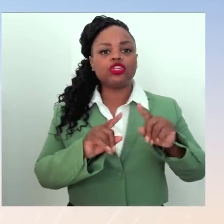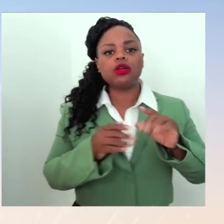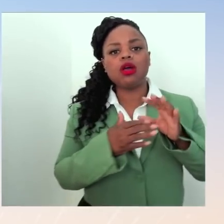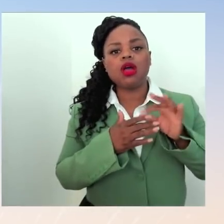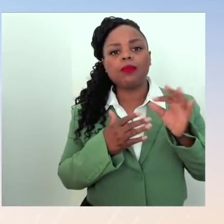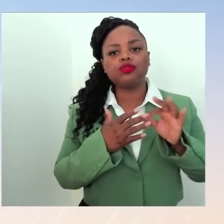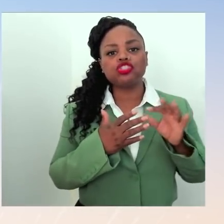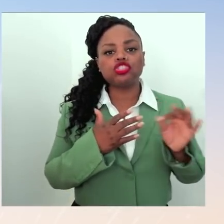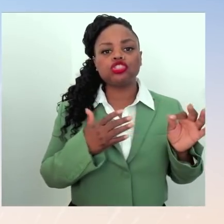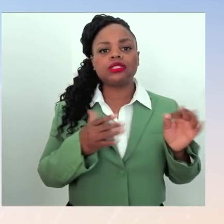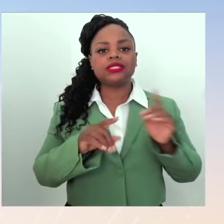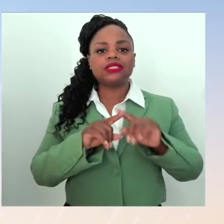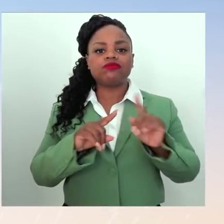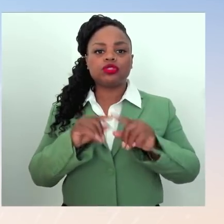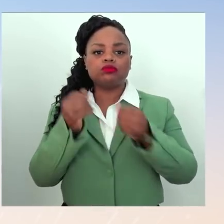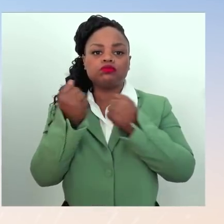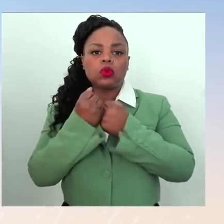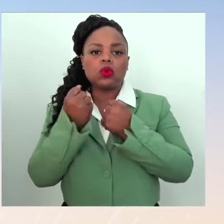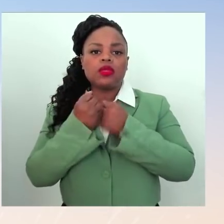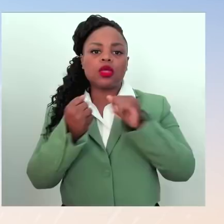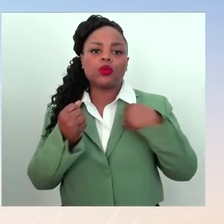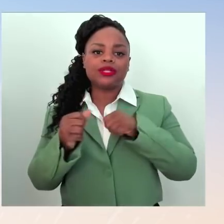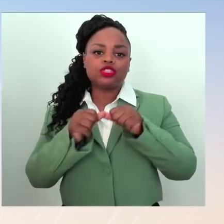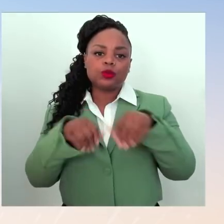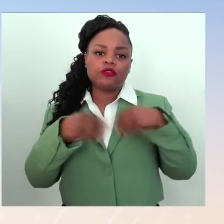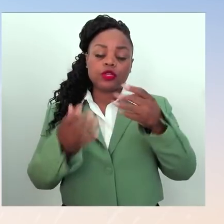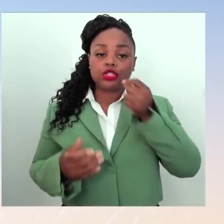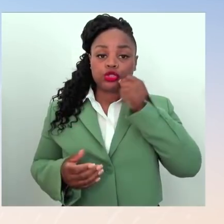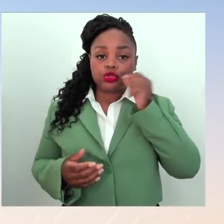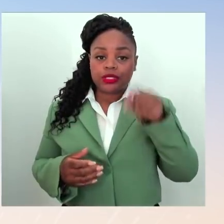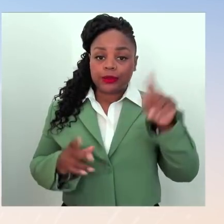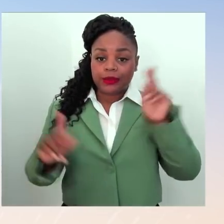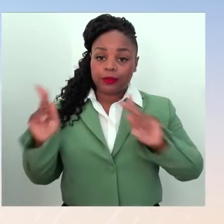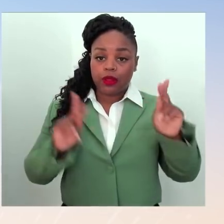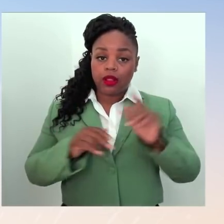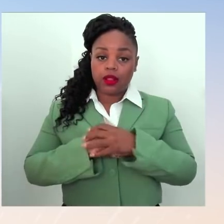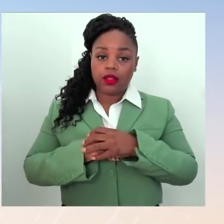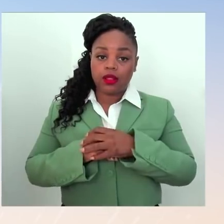So, she is going to be there. I think it sends a strong message that the Vice President is going to be in --